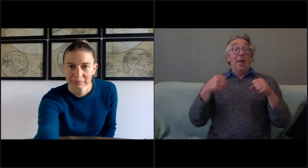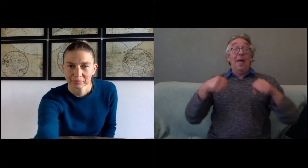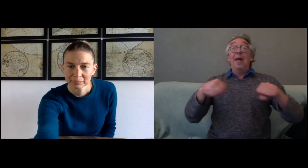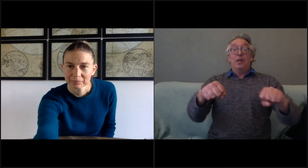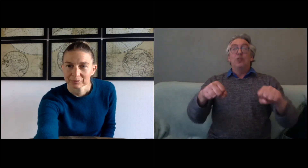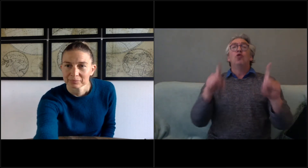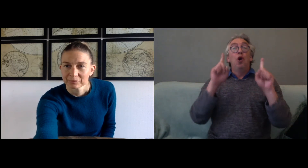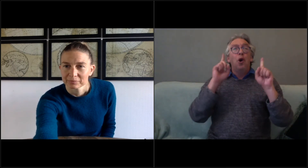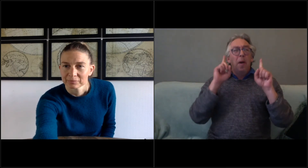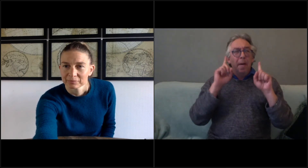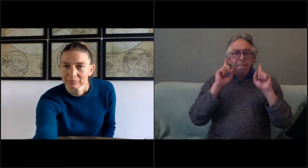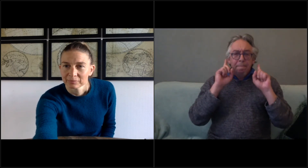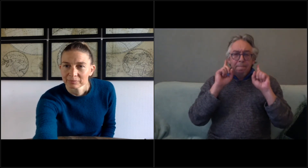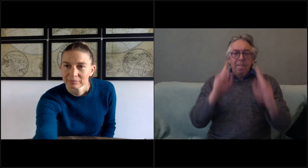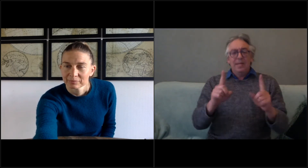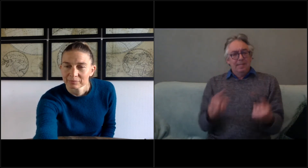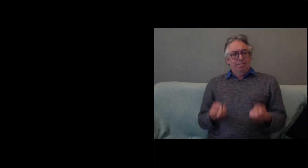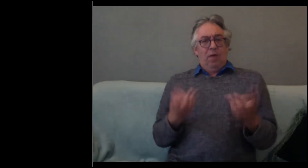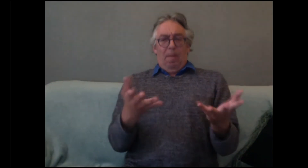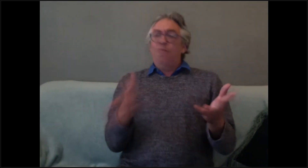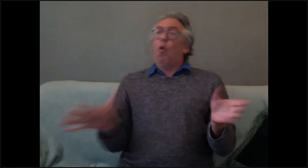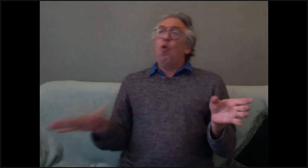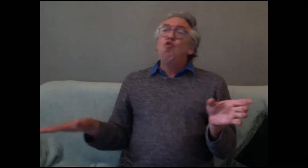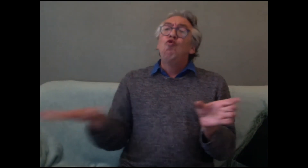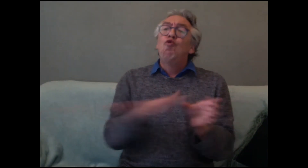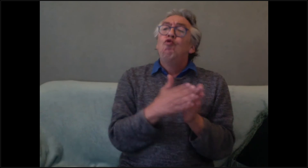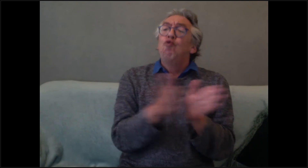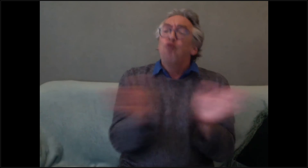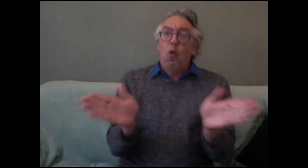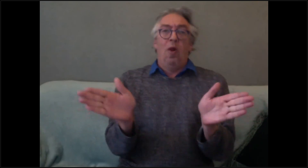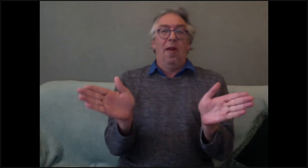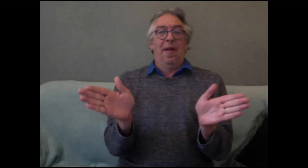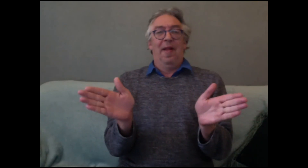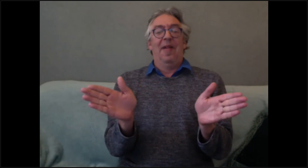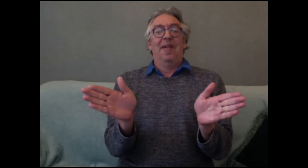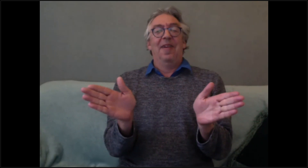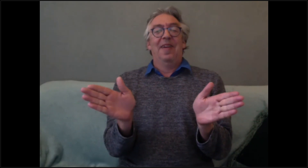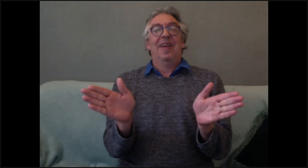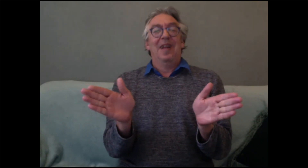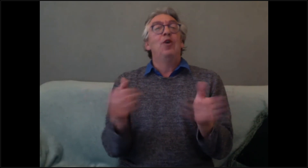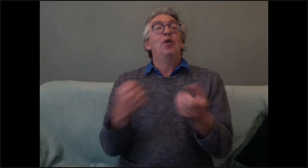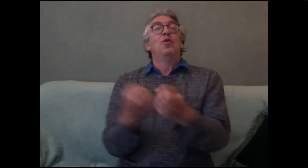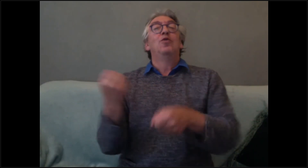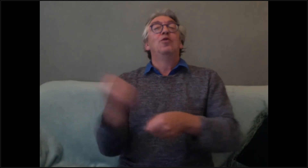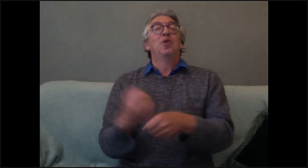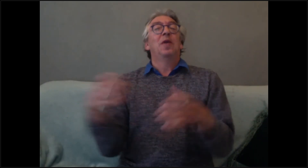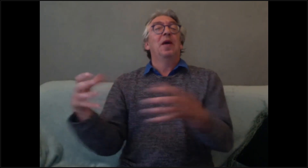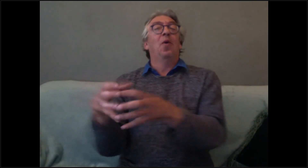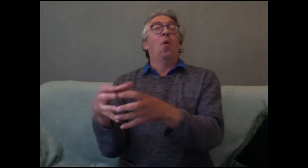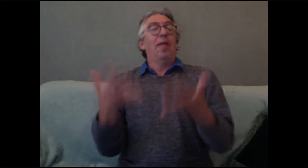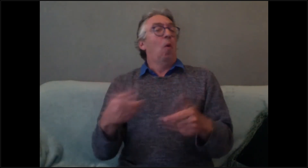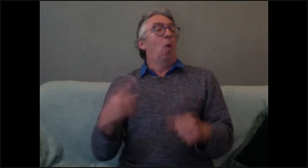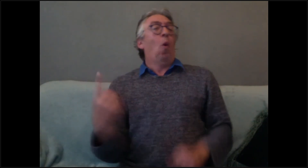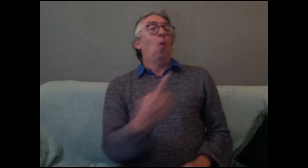At this moment, I know, they are available for the volunteering strand, they should be made available also for the working,